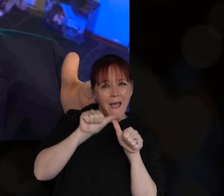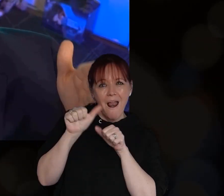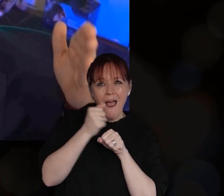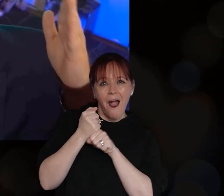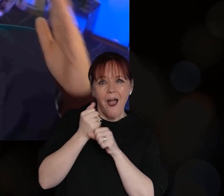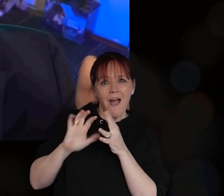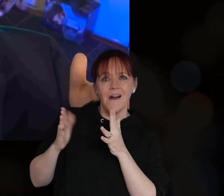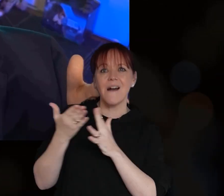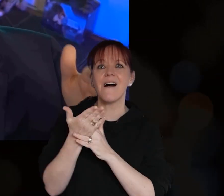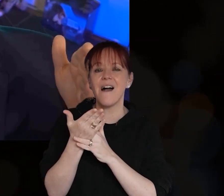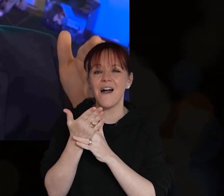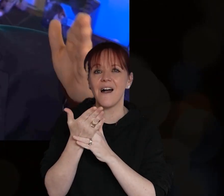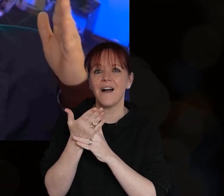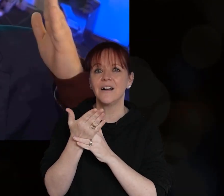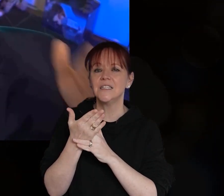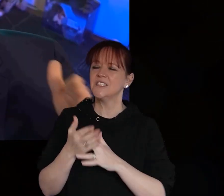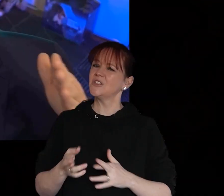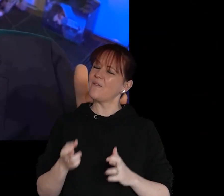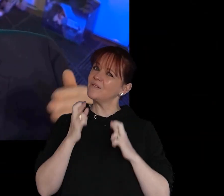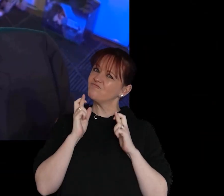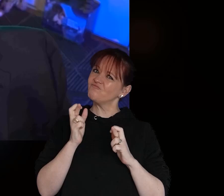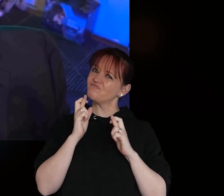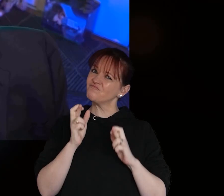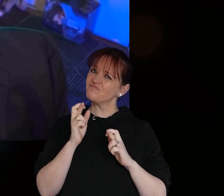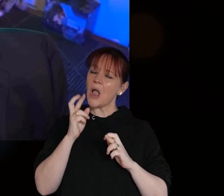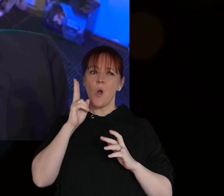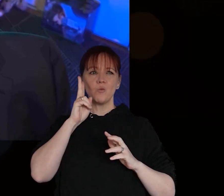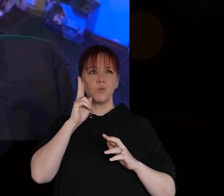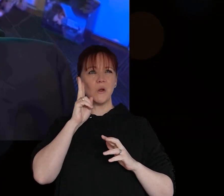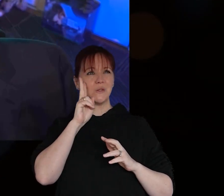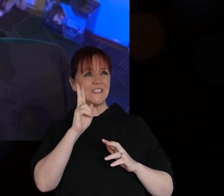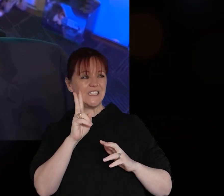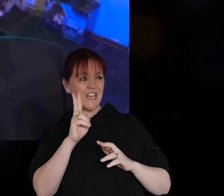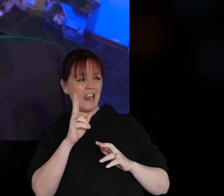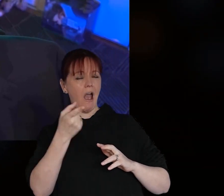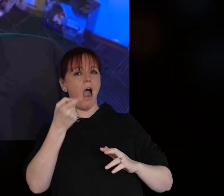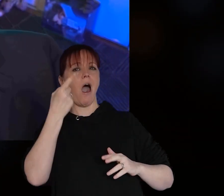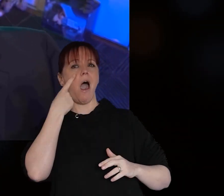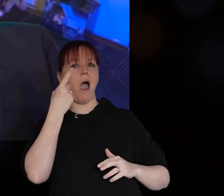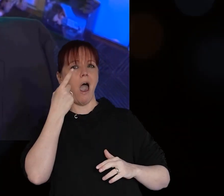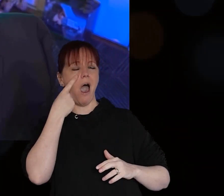and hopefully we'll see some amazing titles released with amazing accessibility, both Indies